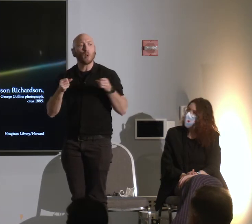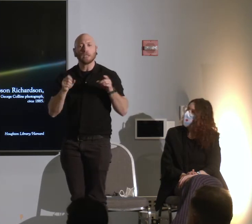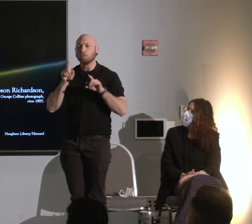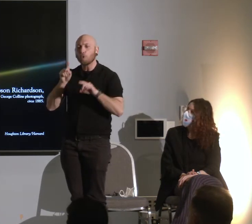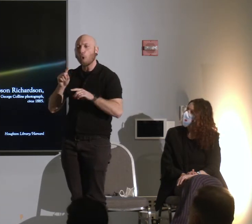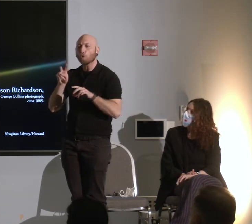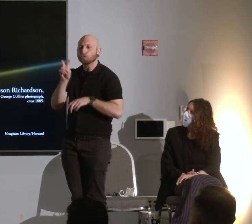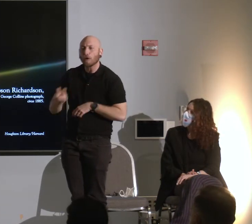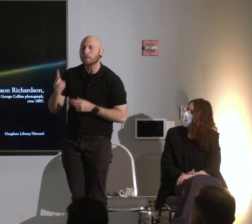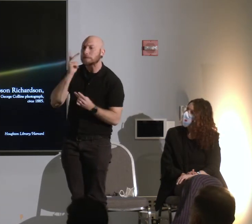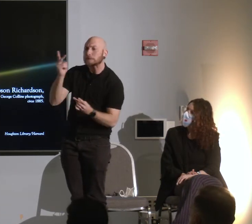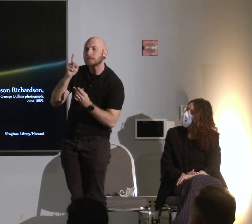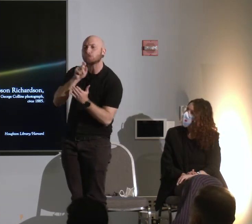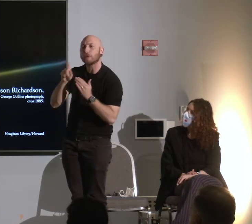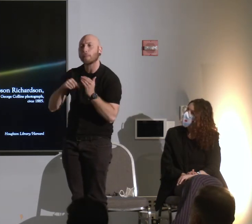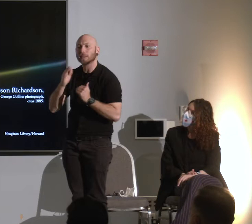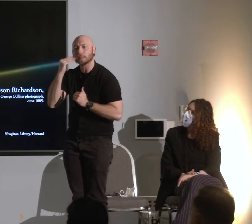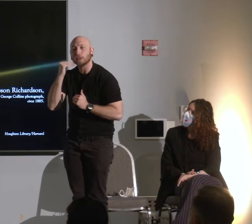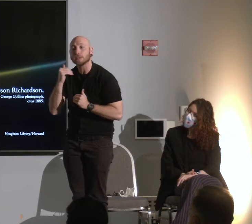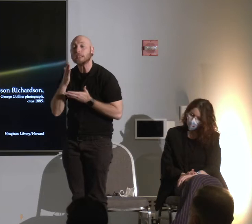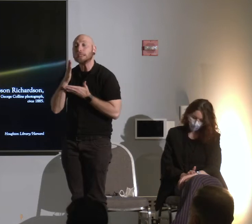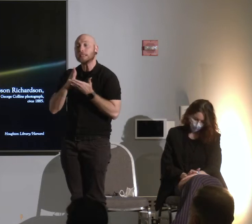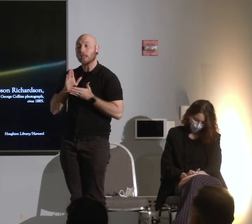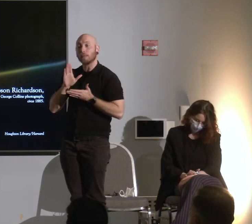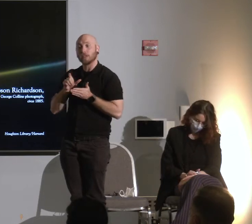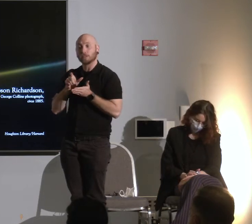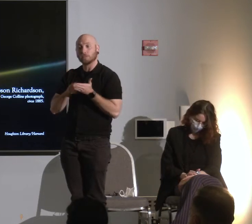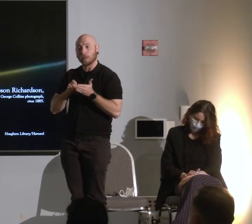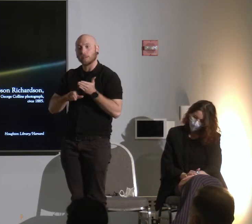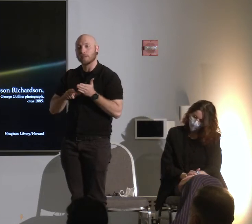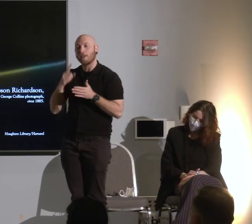some of his writings, initially for a new newspaper called the New York Daily Times,